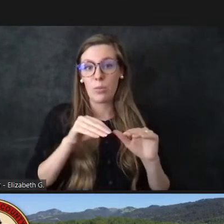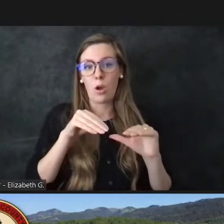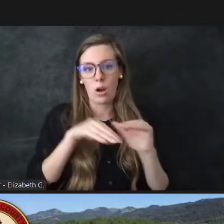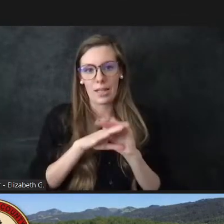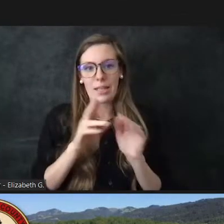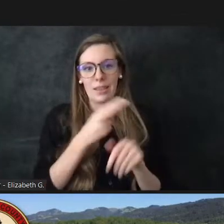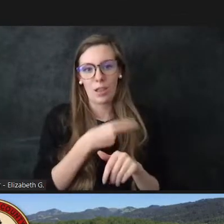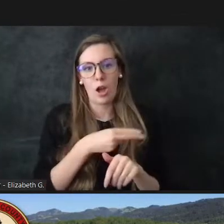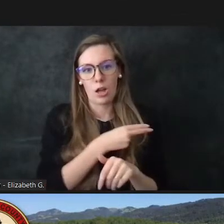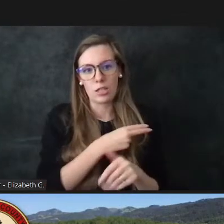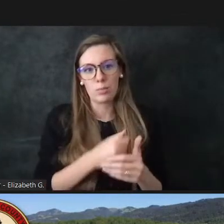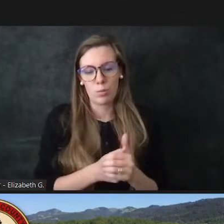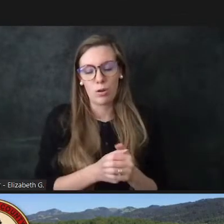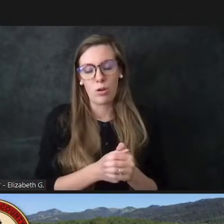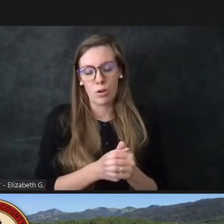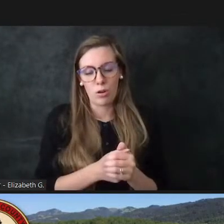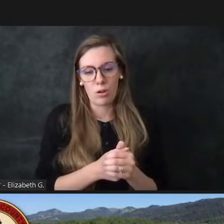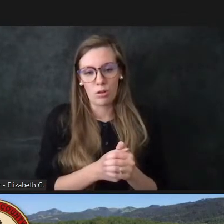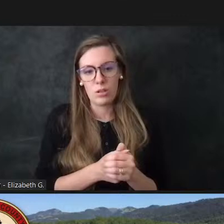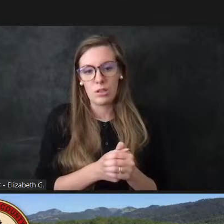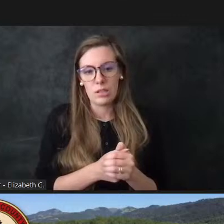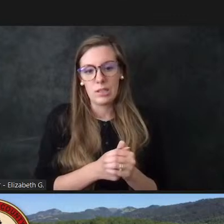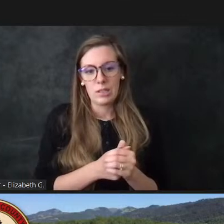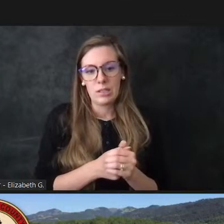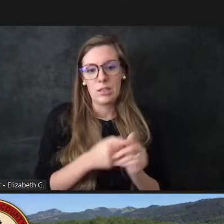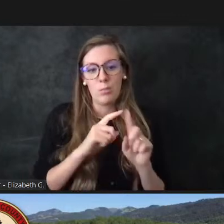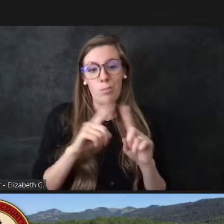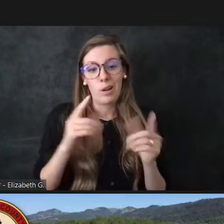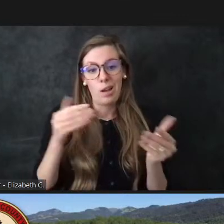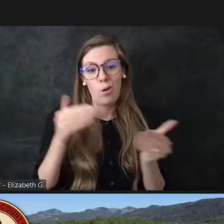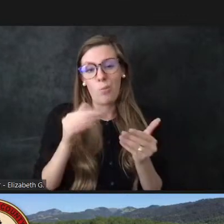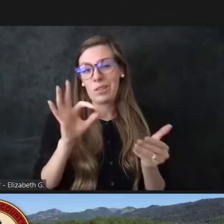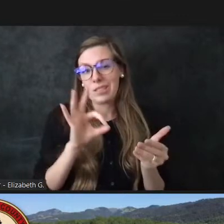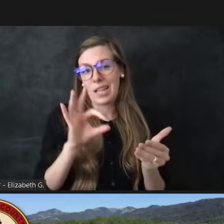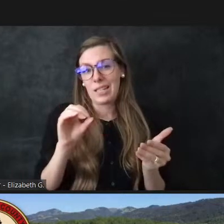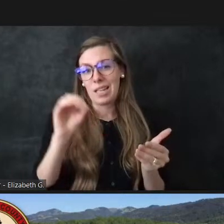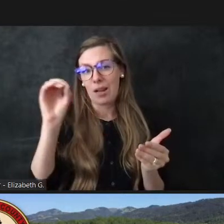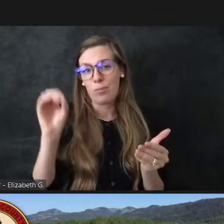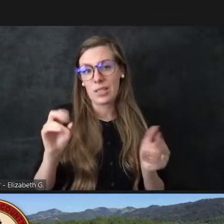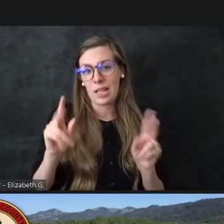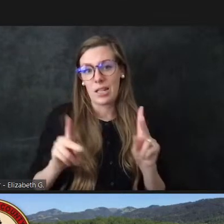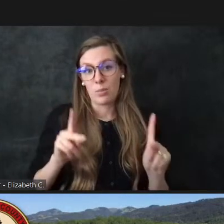of the people that are that have passed away, they have not been vaccinated.